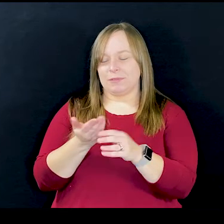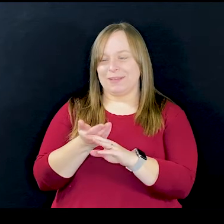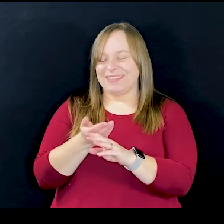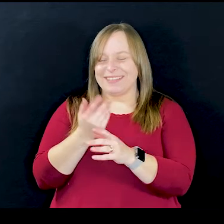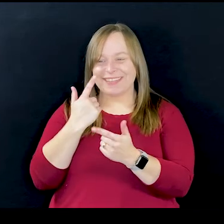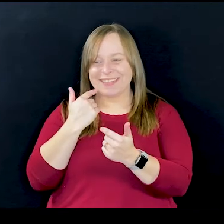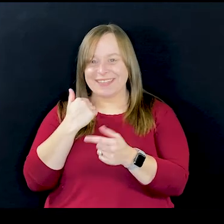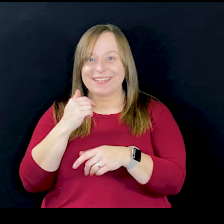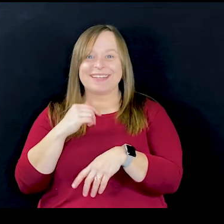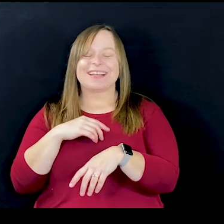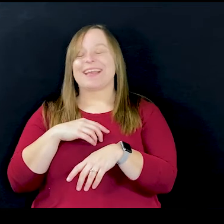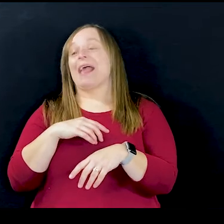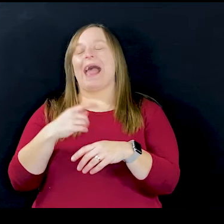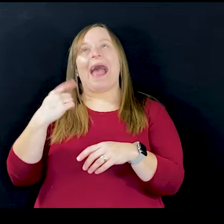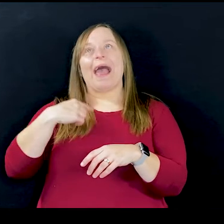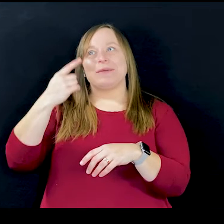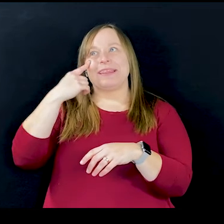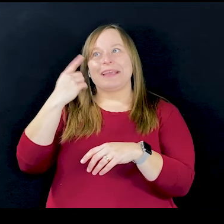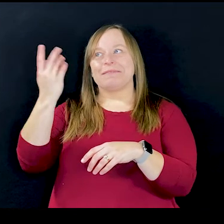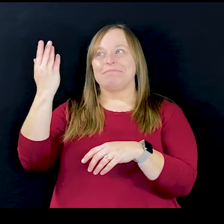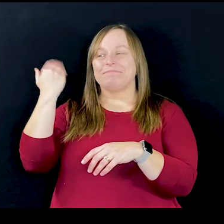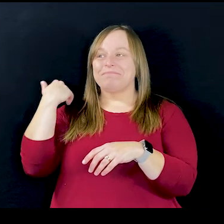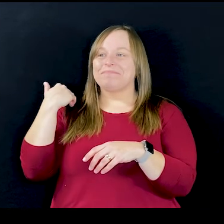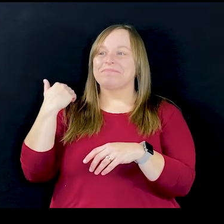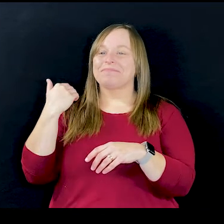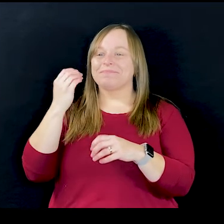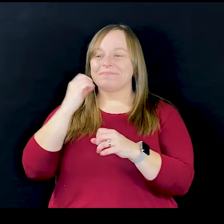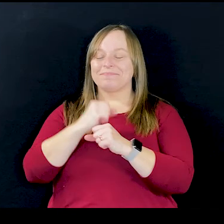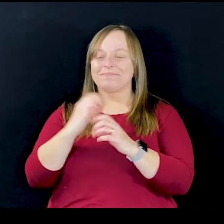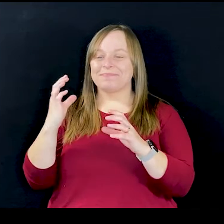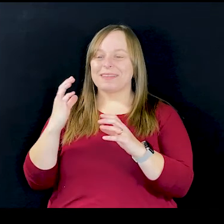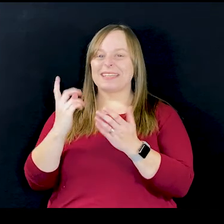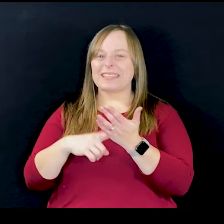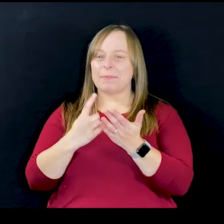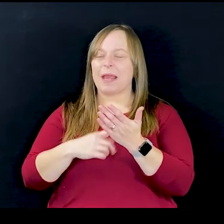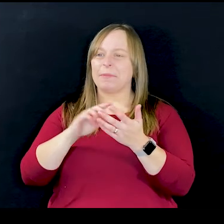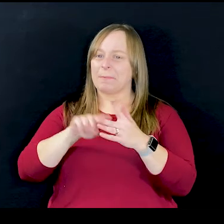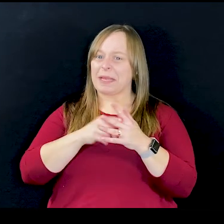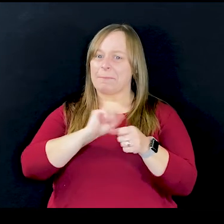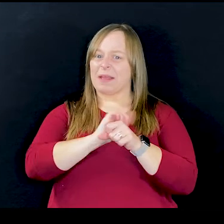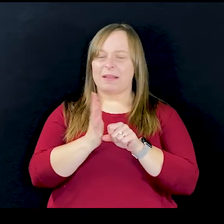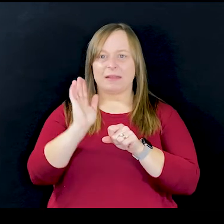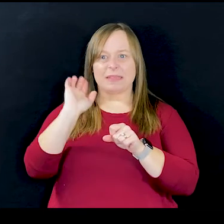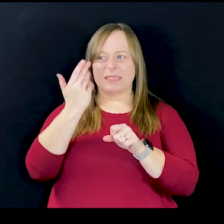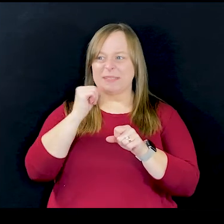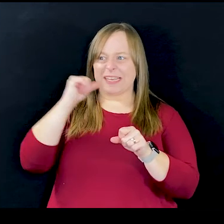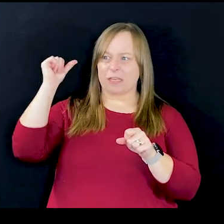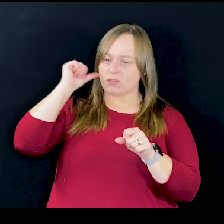Before I was thinking back, sometimes the beginning of the pandemic seems like yesterday.